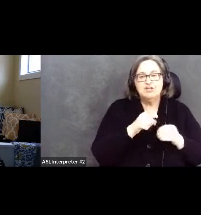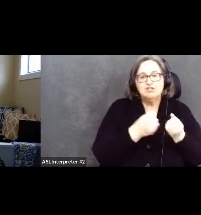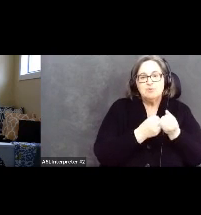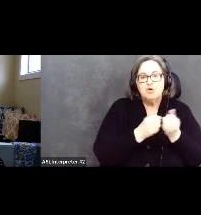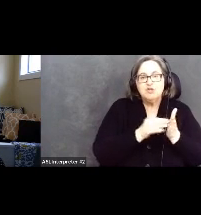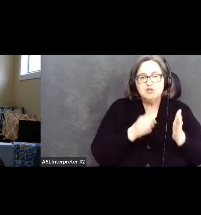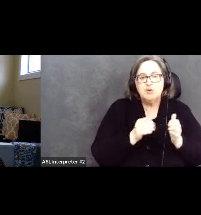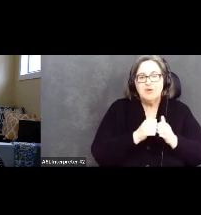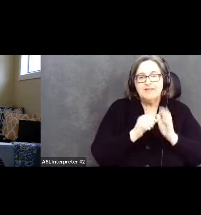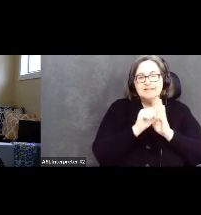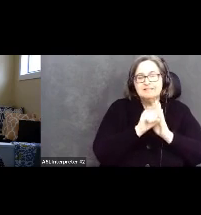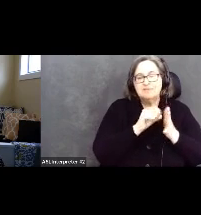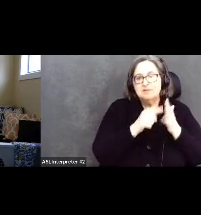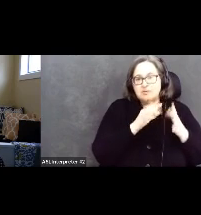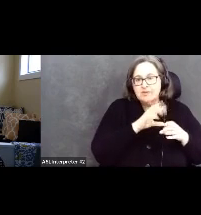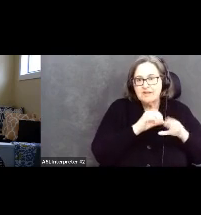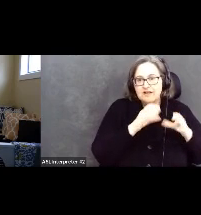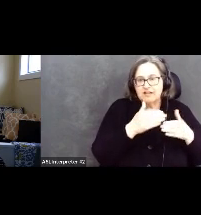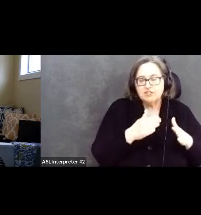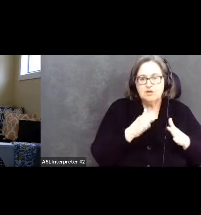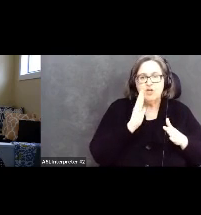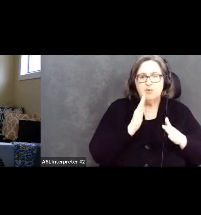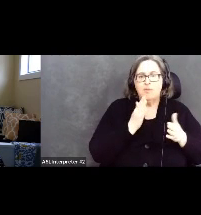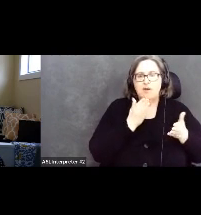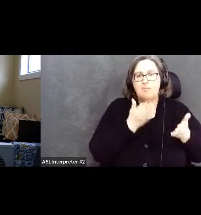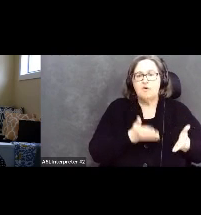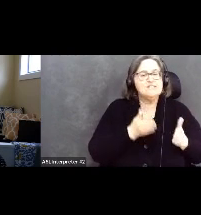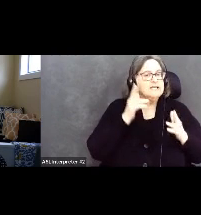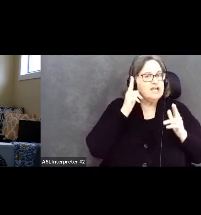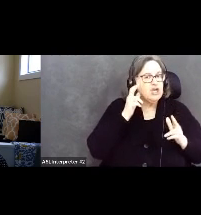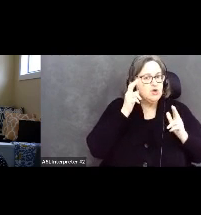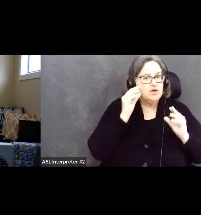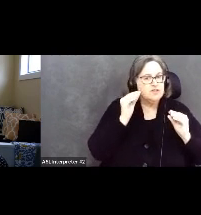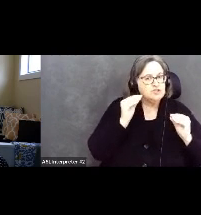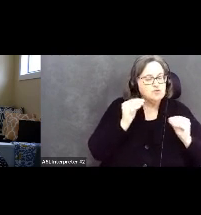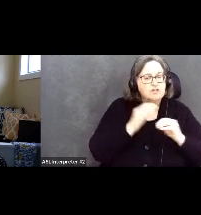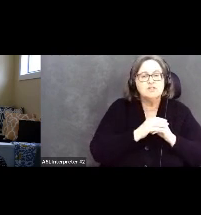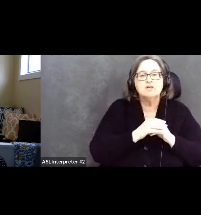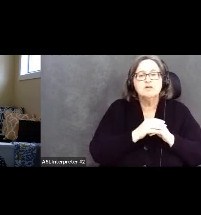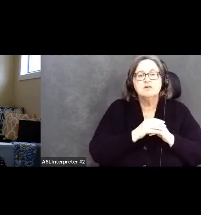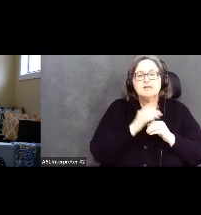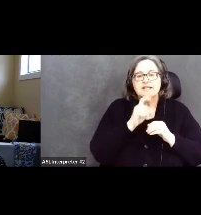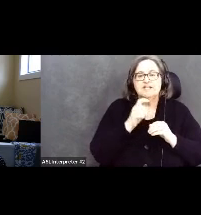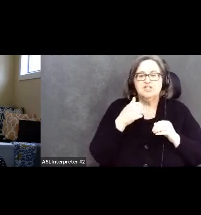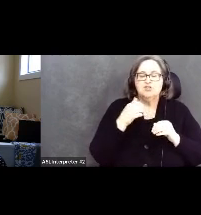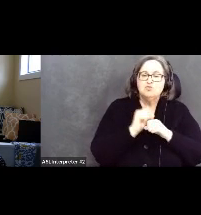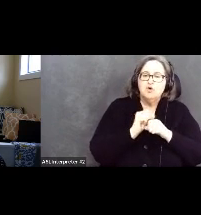symptoms in their classrooms so they will be present and hear instruction. They need to work on a reasonable amount of workload.